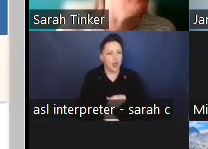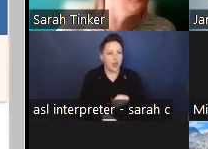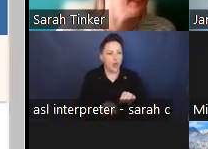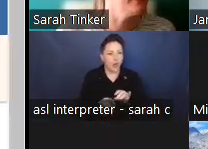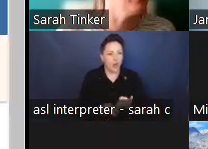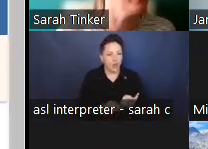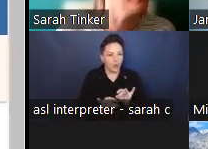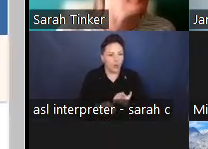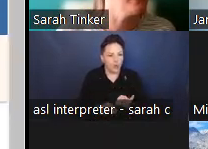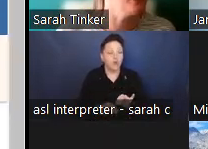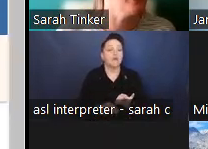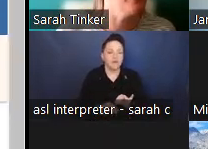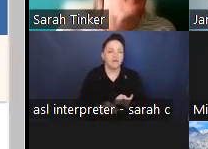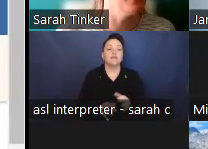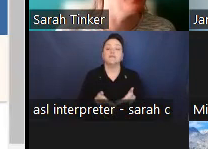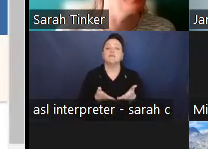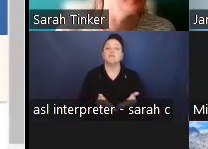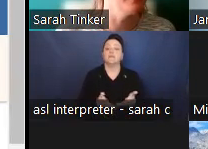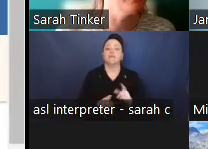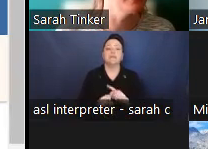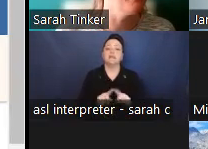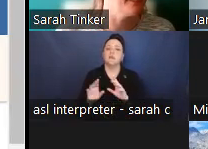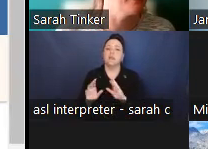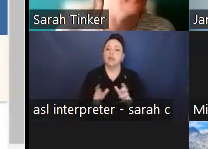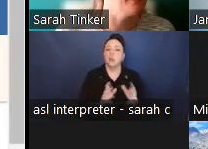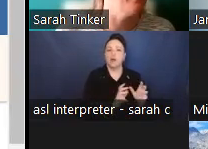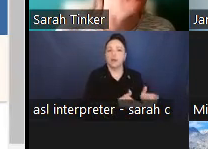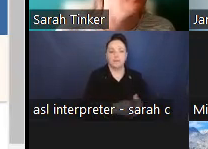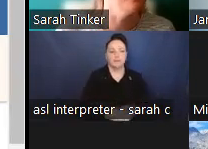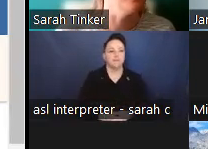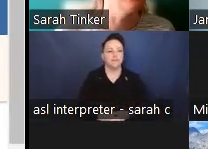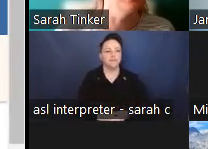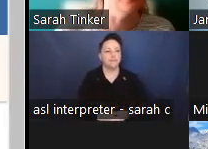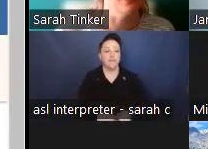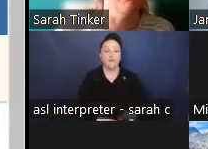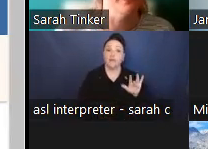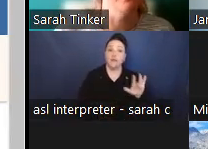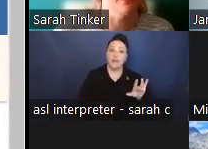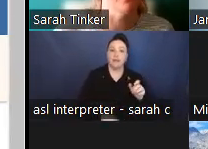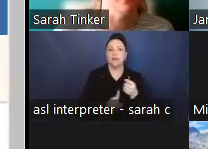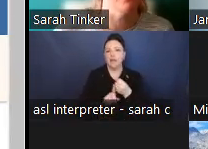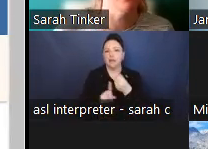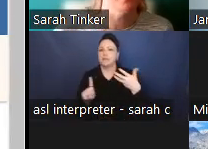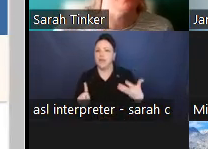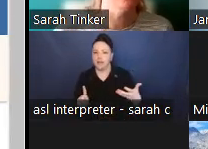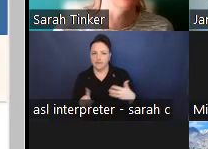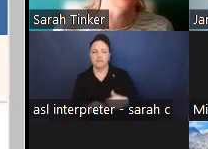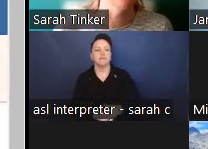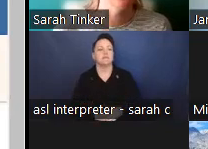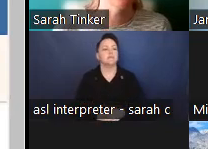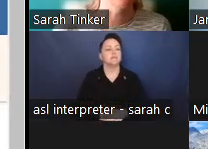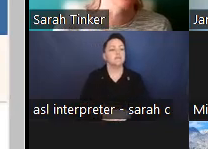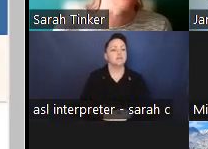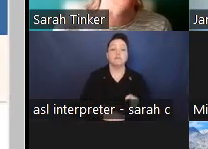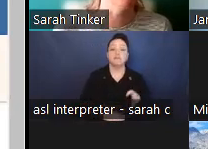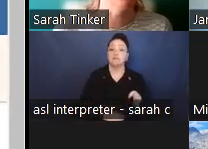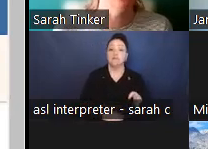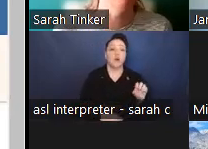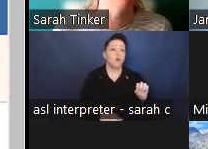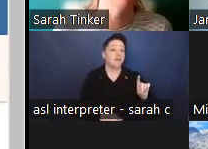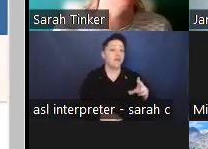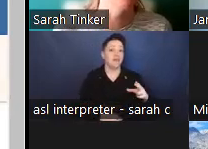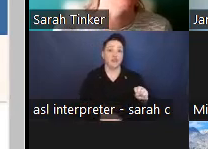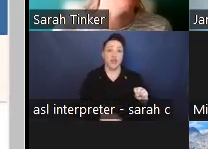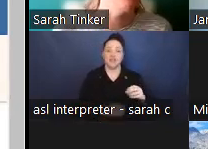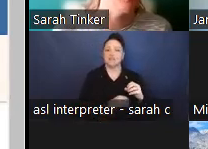Different categories here. When you click on these they expand. They are really a topic. Children and